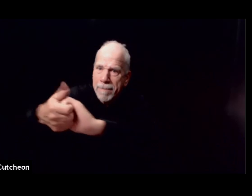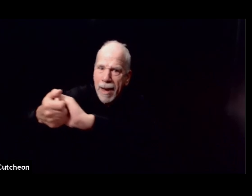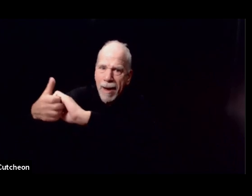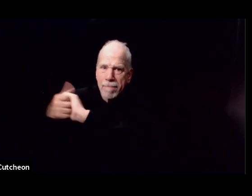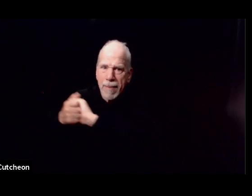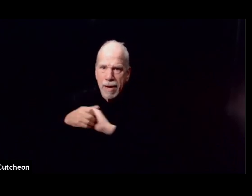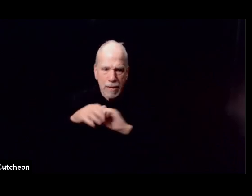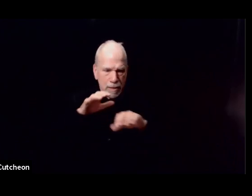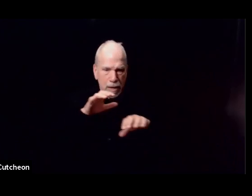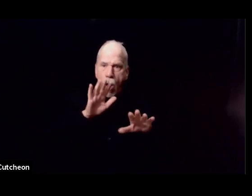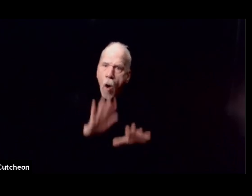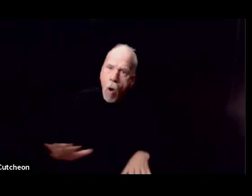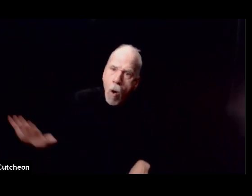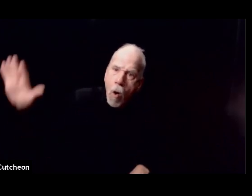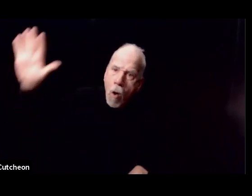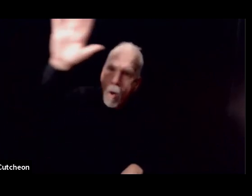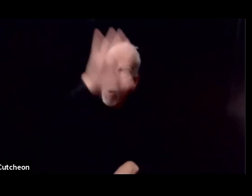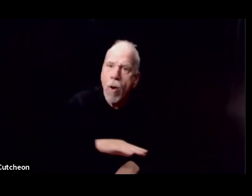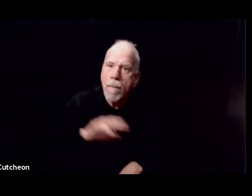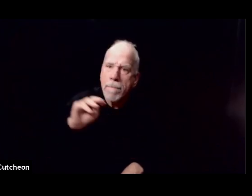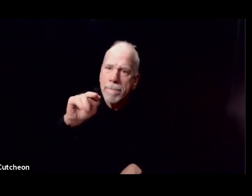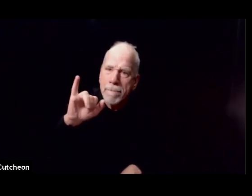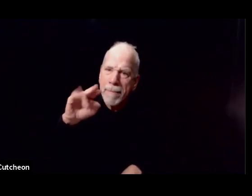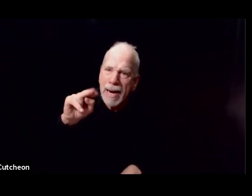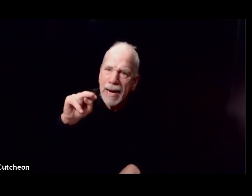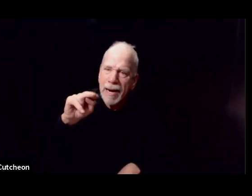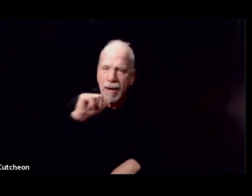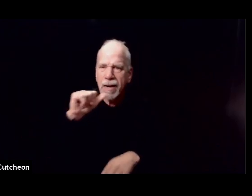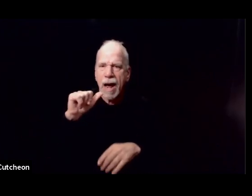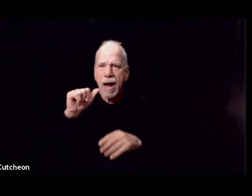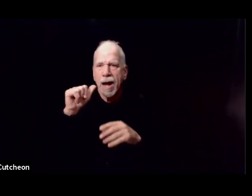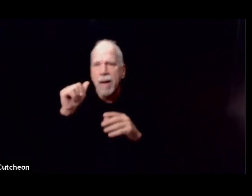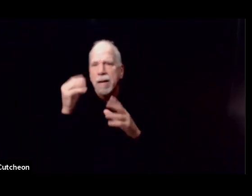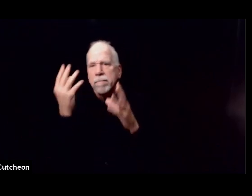the region but also to collaborate on long-term care support on testing support really every